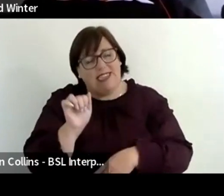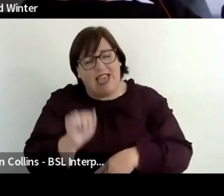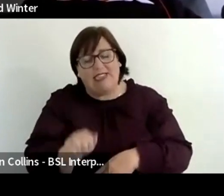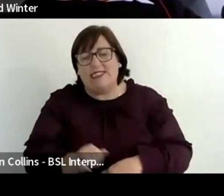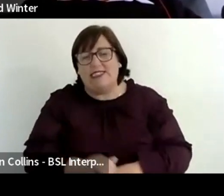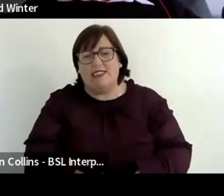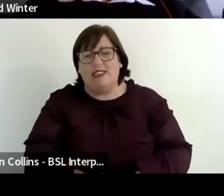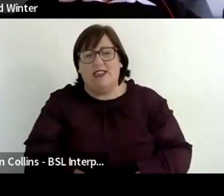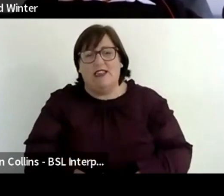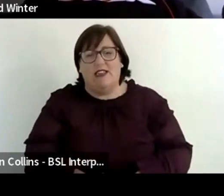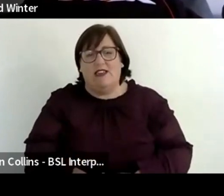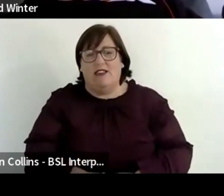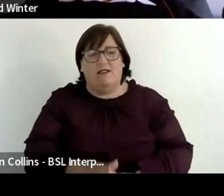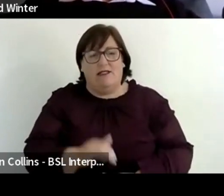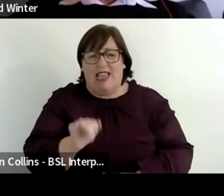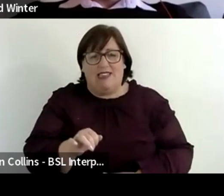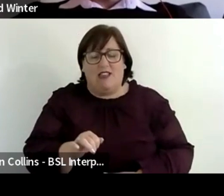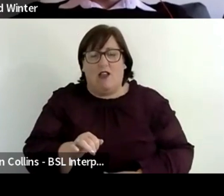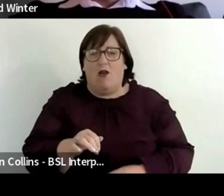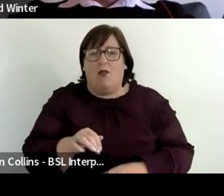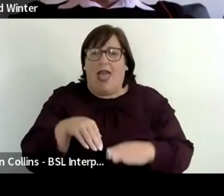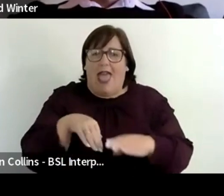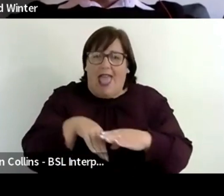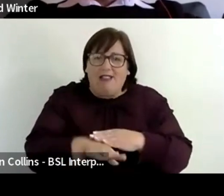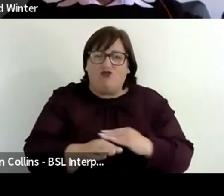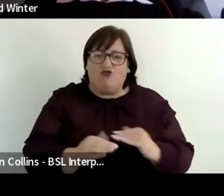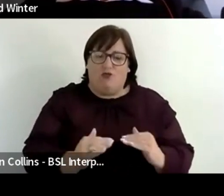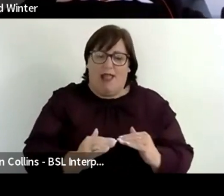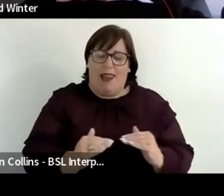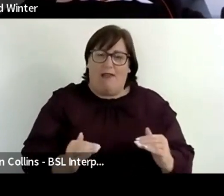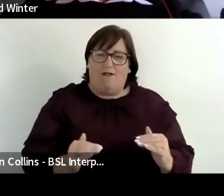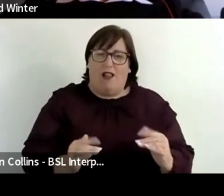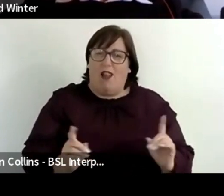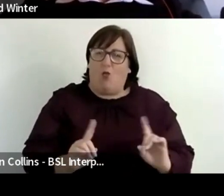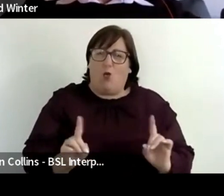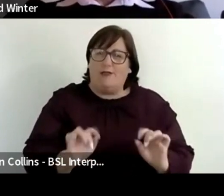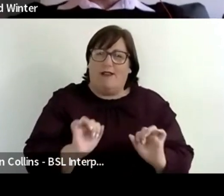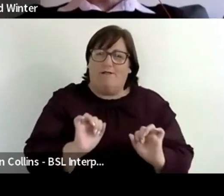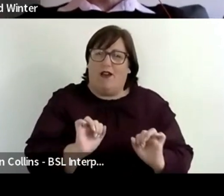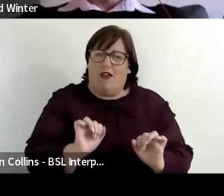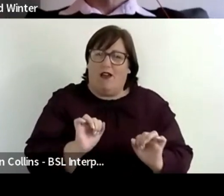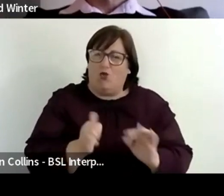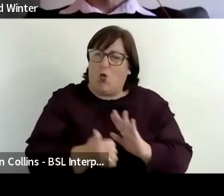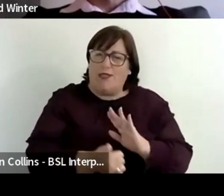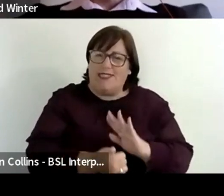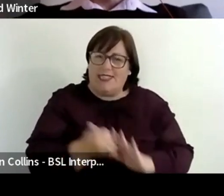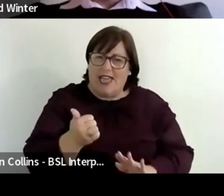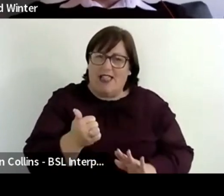push as well the entry level, whatever your skills set, you will bring something I'm sure to HS2.